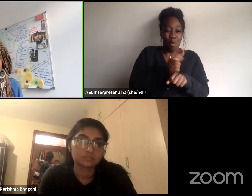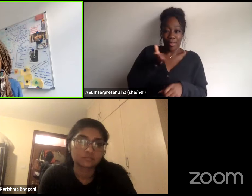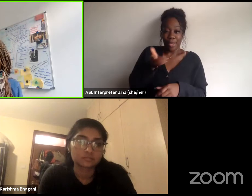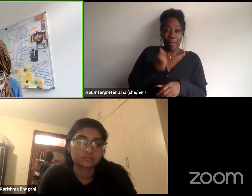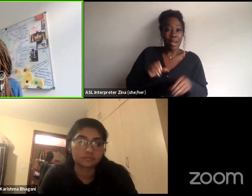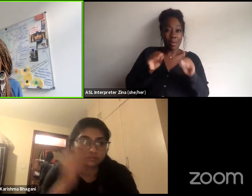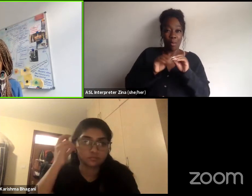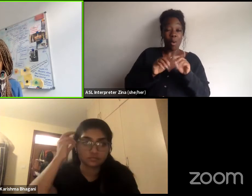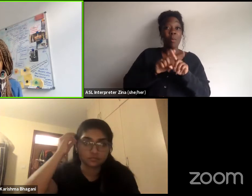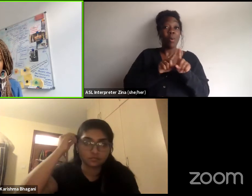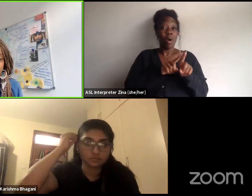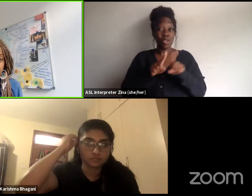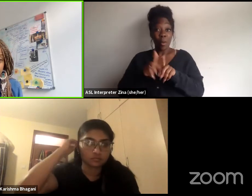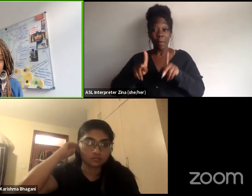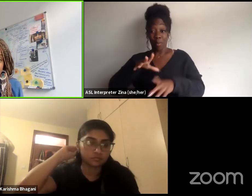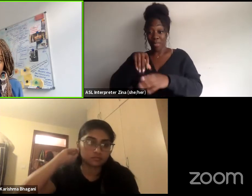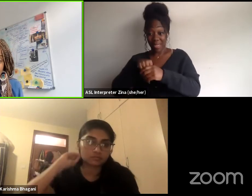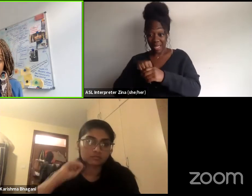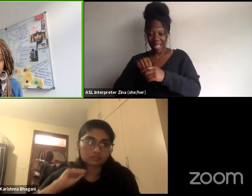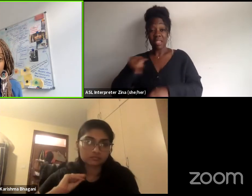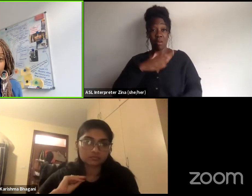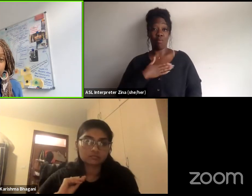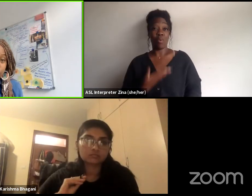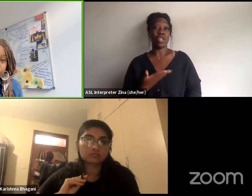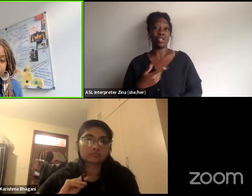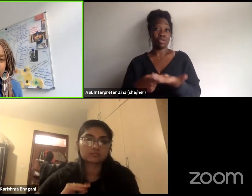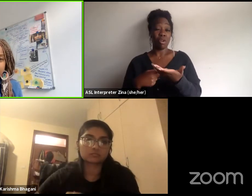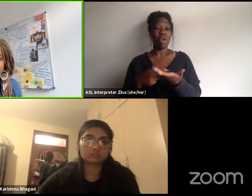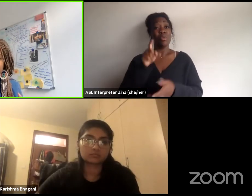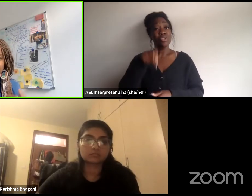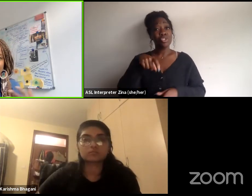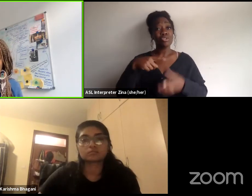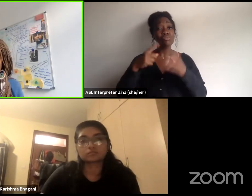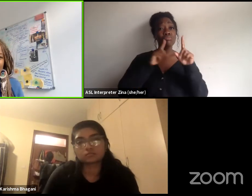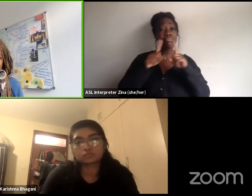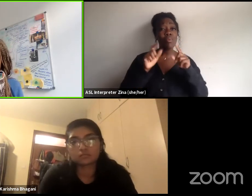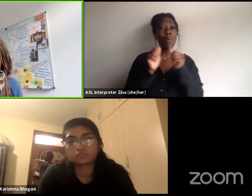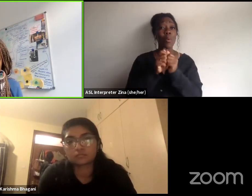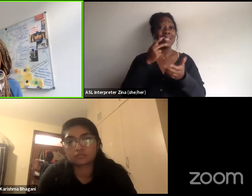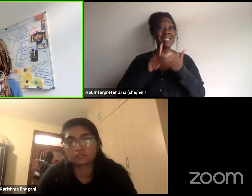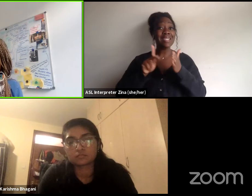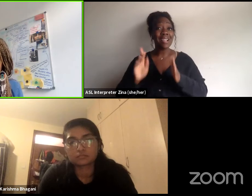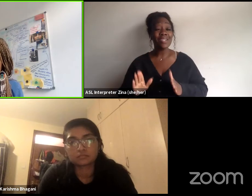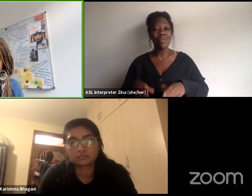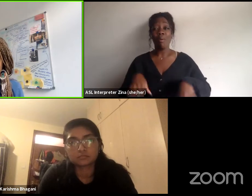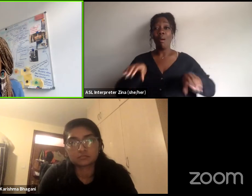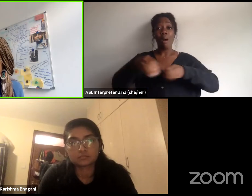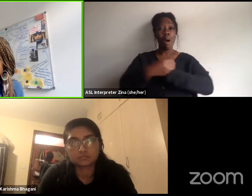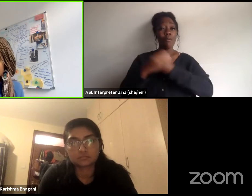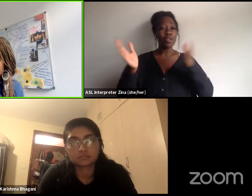we had secretaries that would tell us stuff, the receptionist, office services. We got on with most people, you're kind,